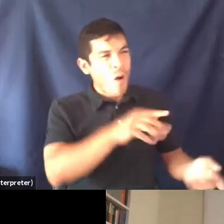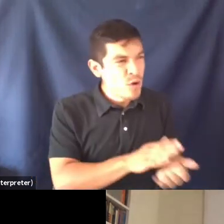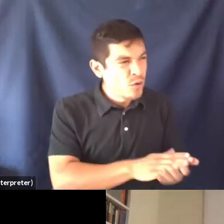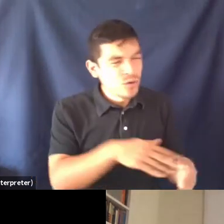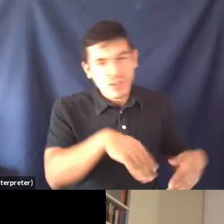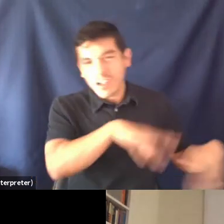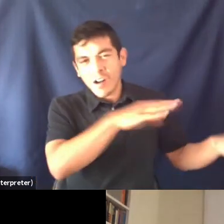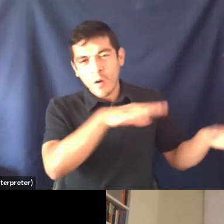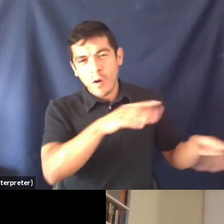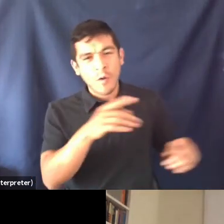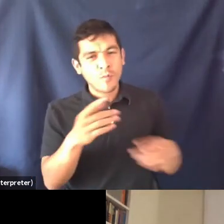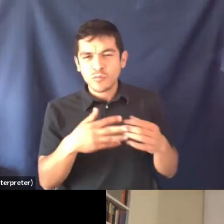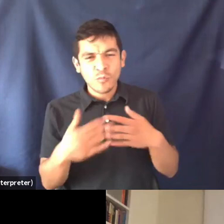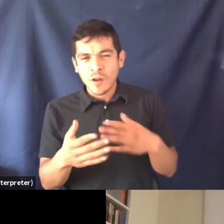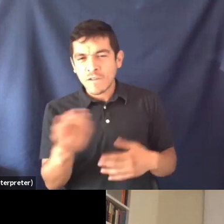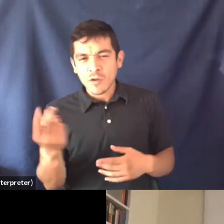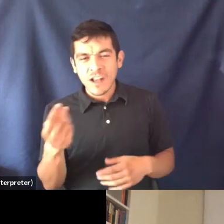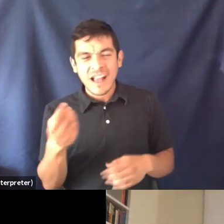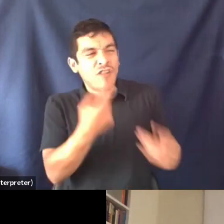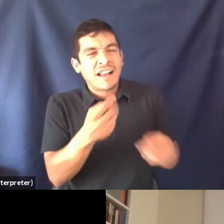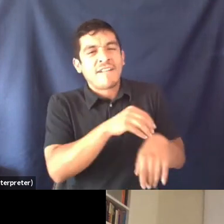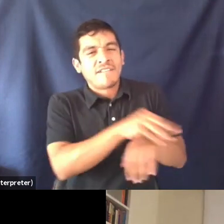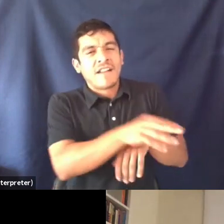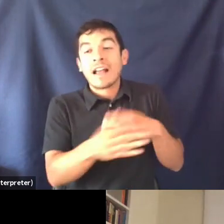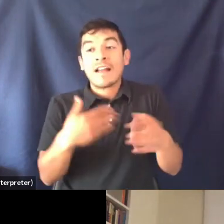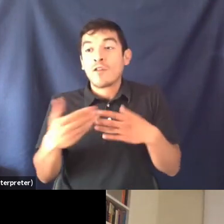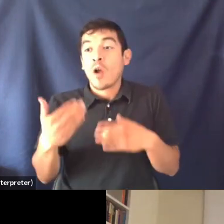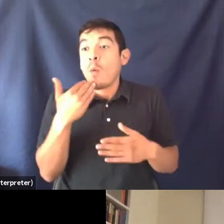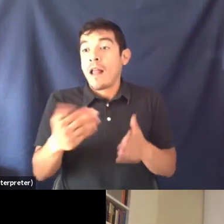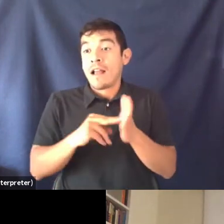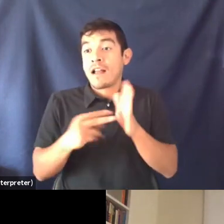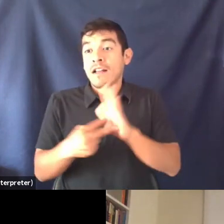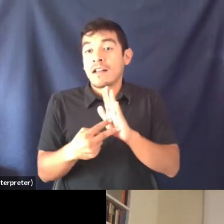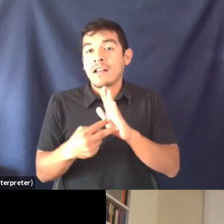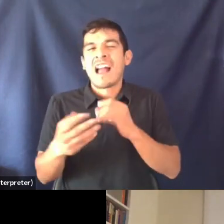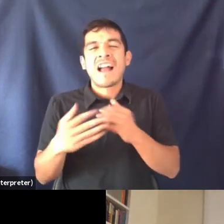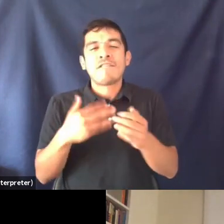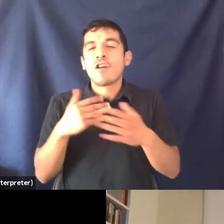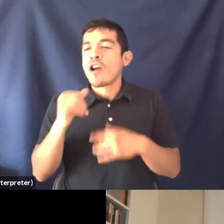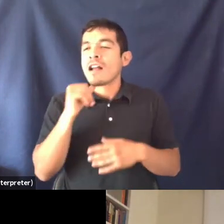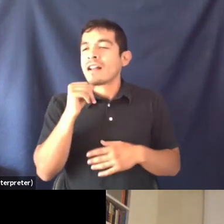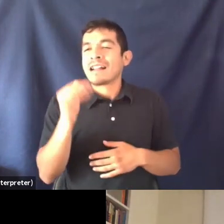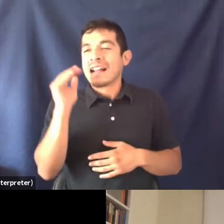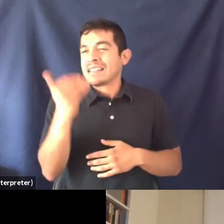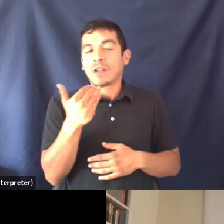Even if it's, you know, it's well-intentioned and even if it is, it doesn't come off well, like there is still some warmth there.